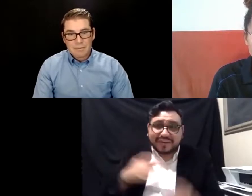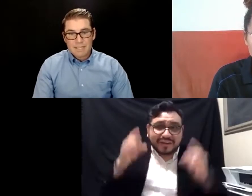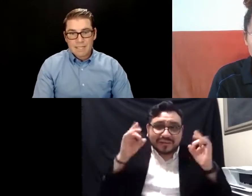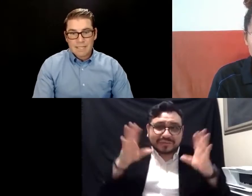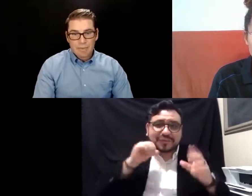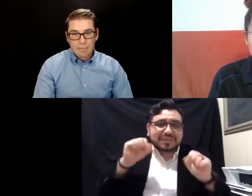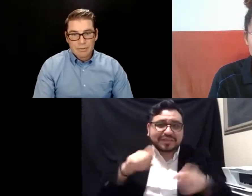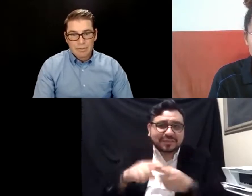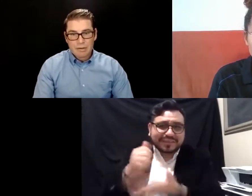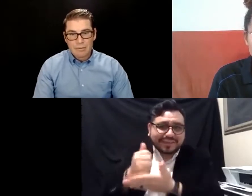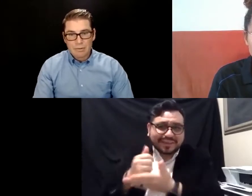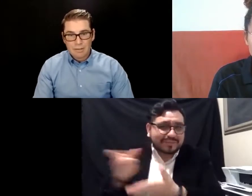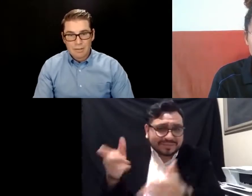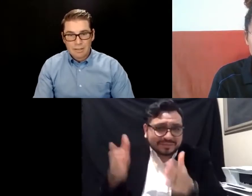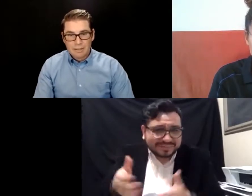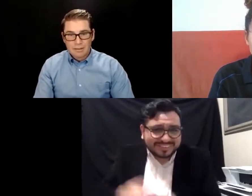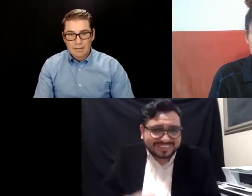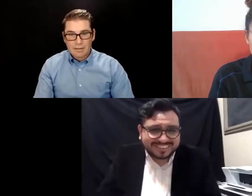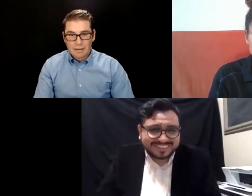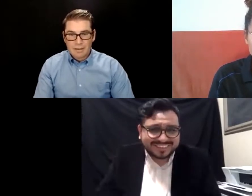Sometimes we see deaf people who struggle.